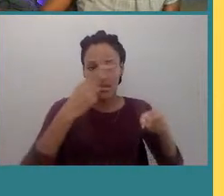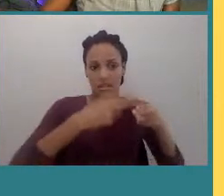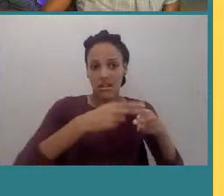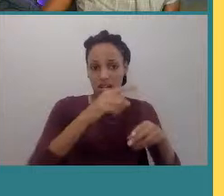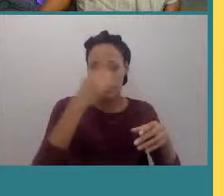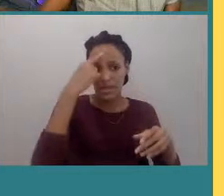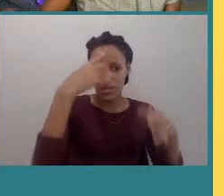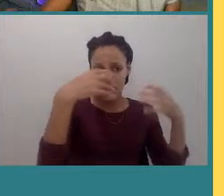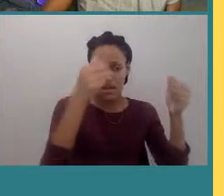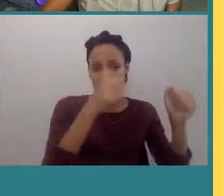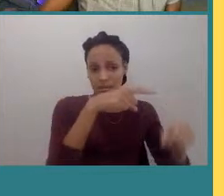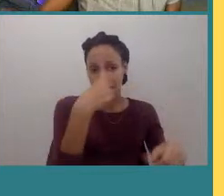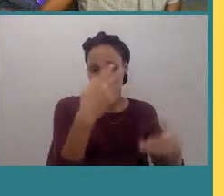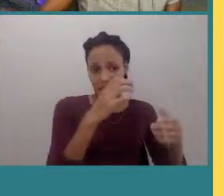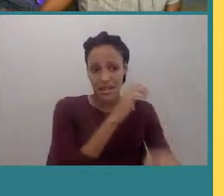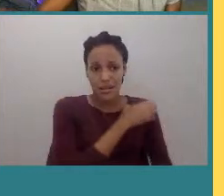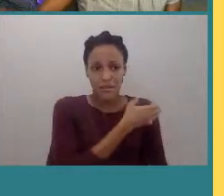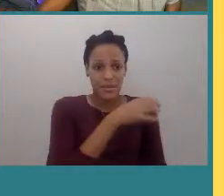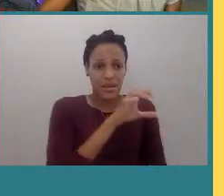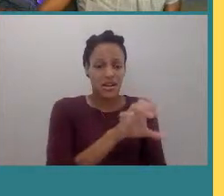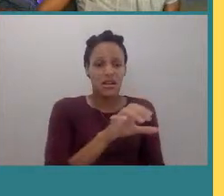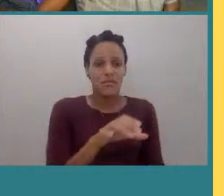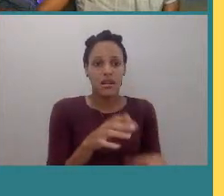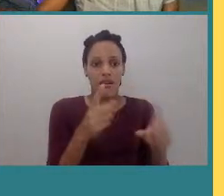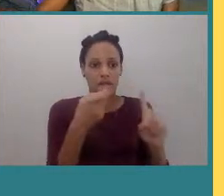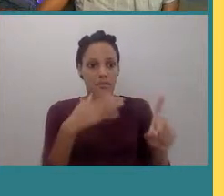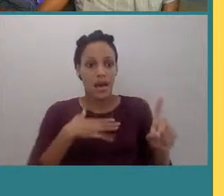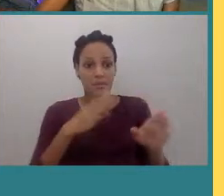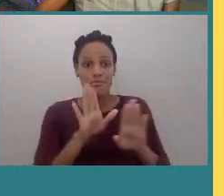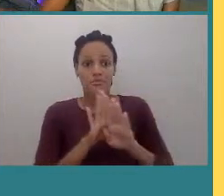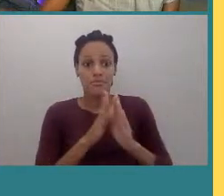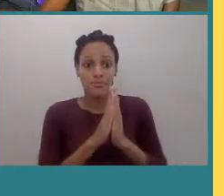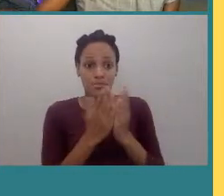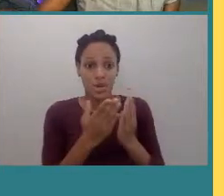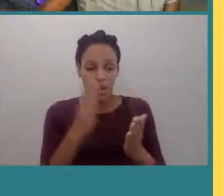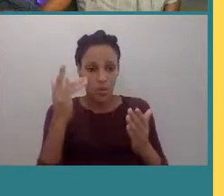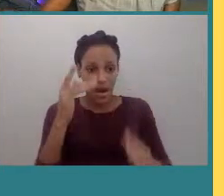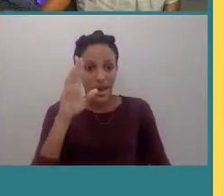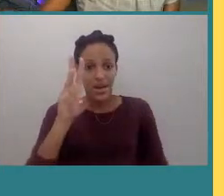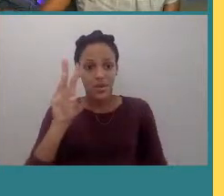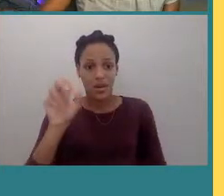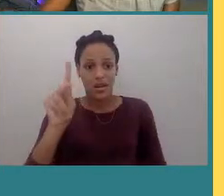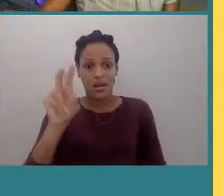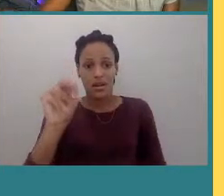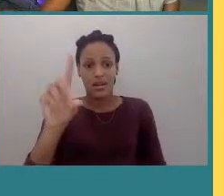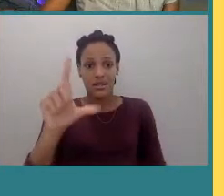business coaches. You need to invest in people that have done the things that you want to